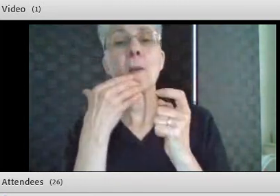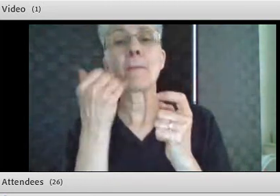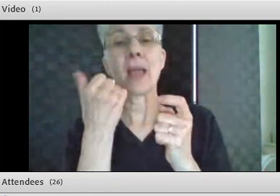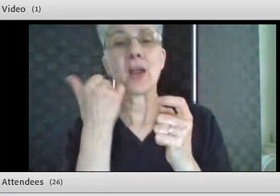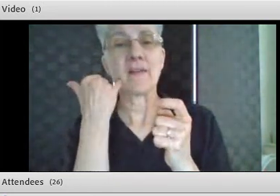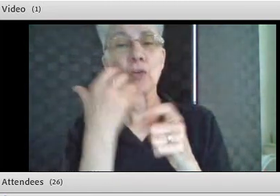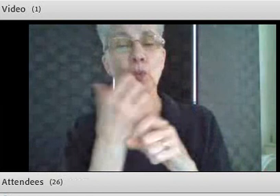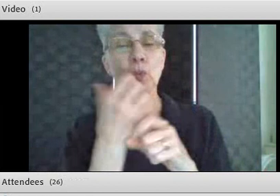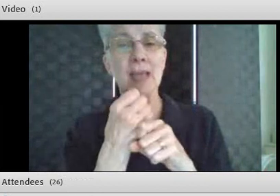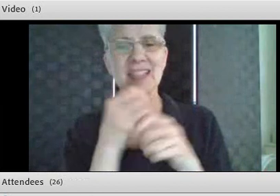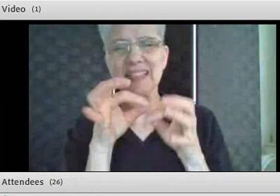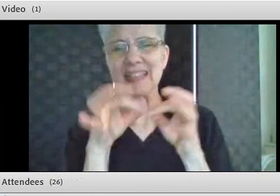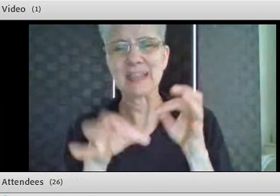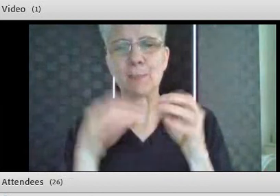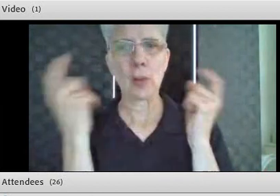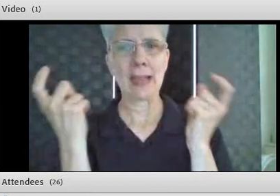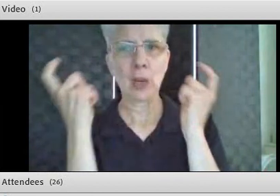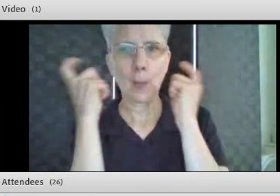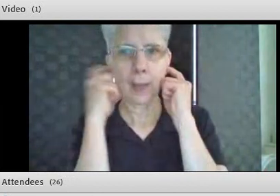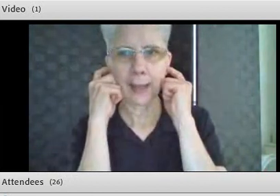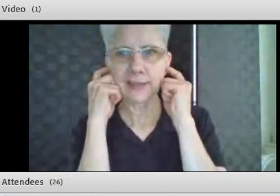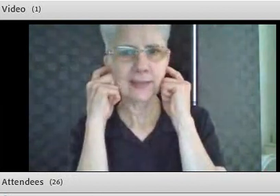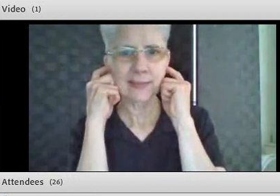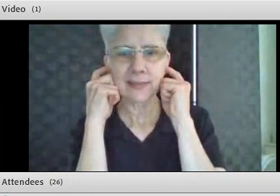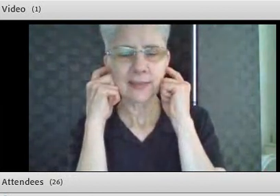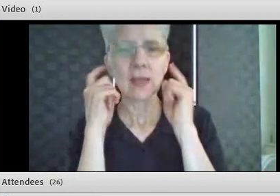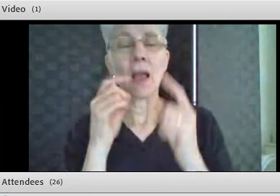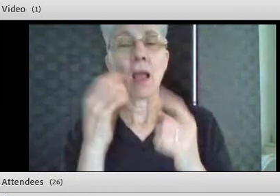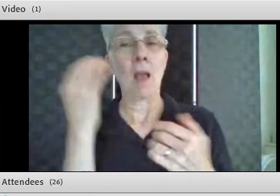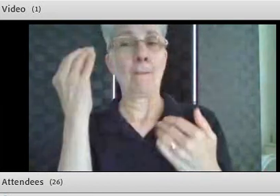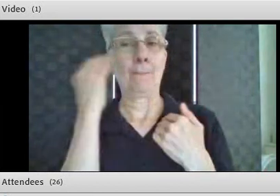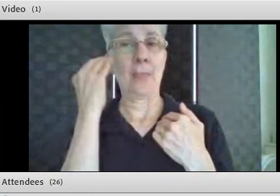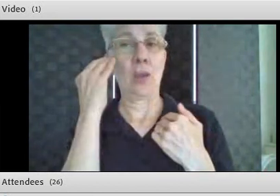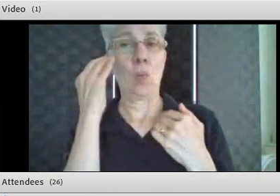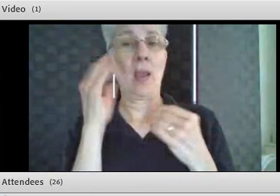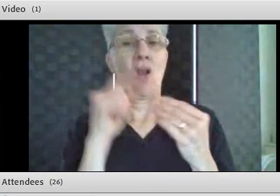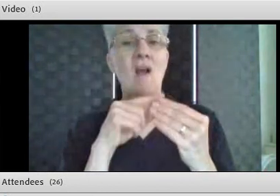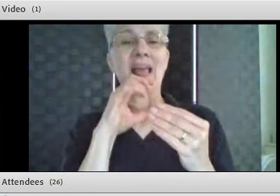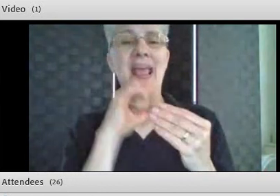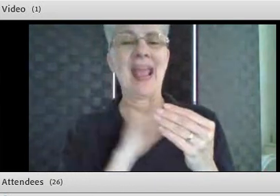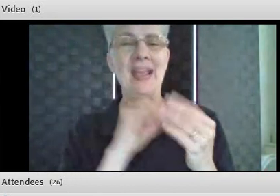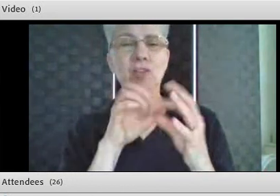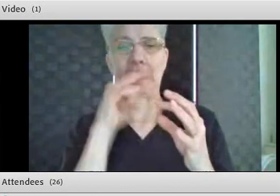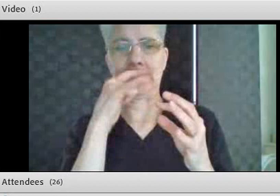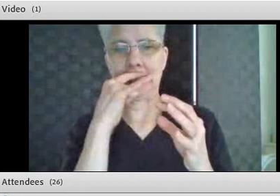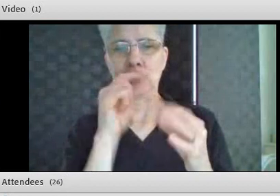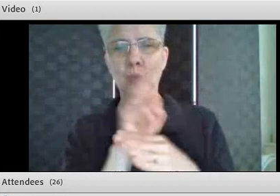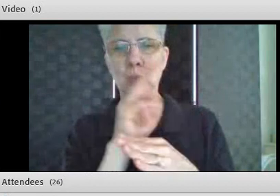The ones that are in the picture right here that kind of hook around the ear are going to be a little bit better.